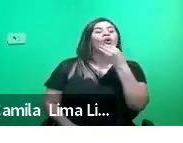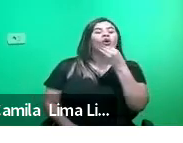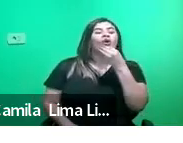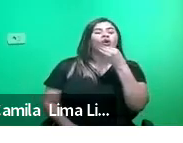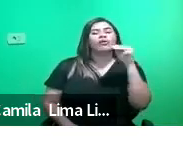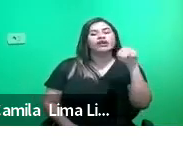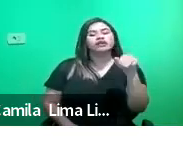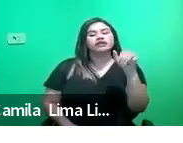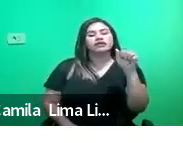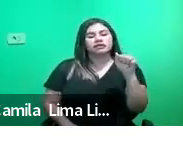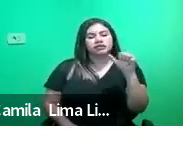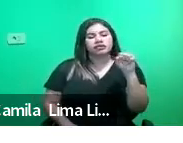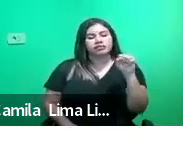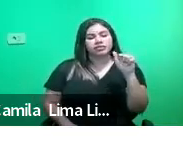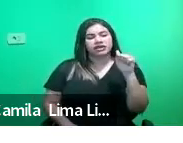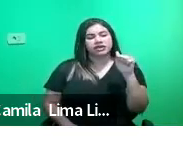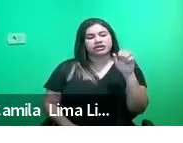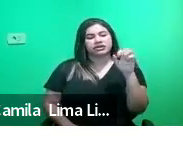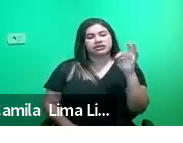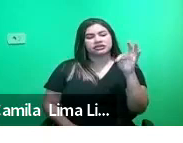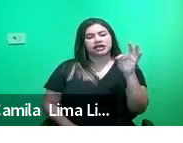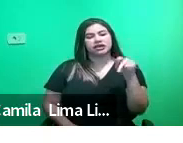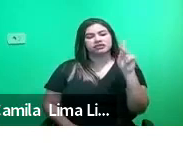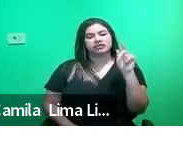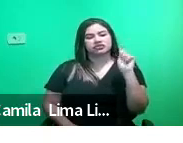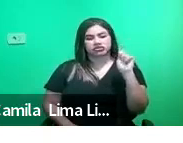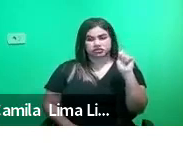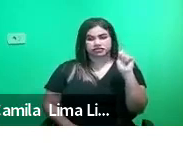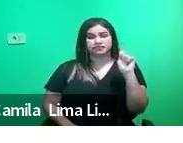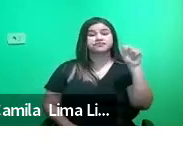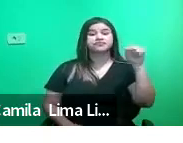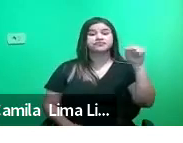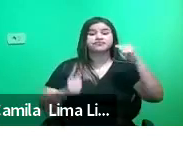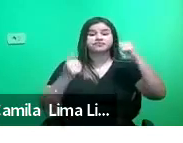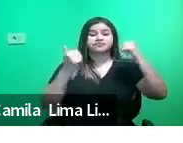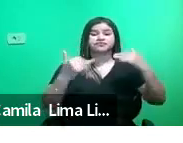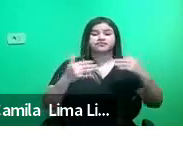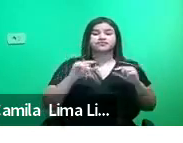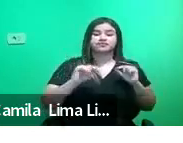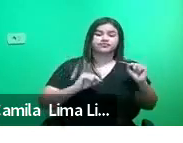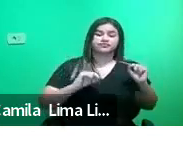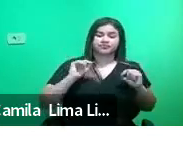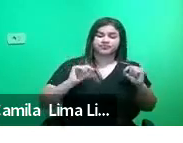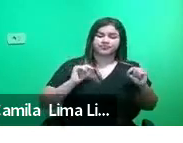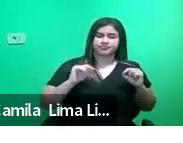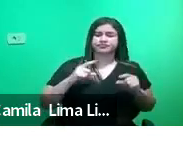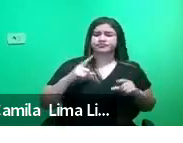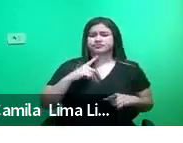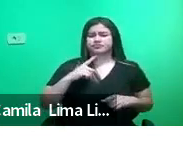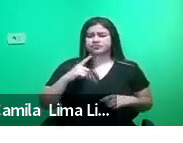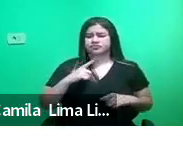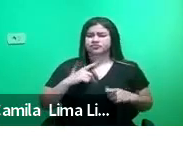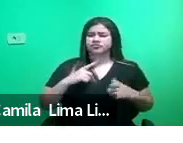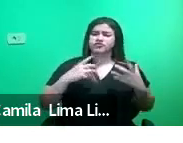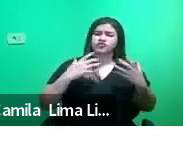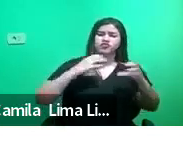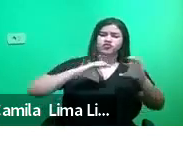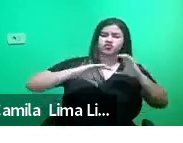claiming that pointing ing has in effect, has in effect, assembly , communication, origin, and function for the child before